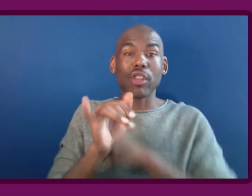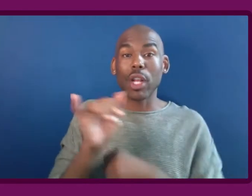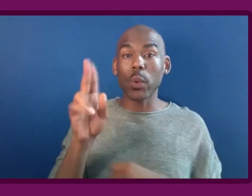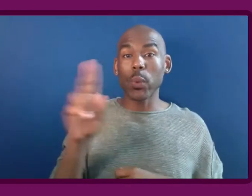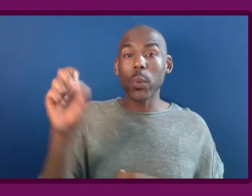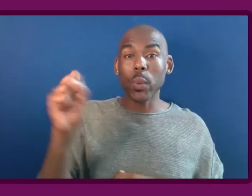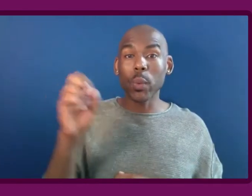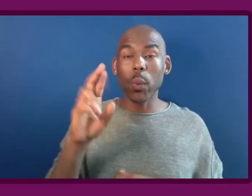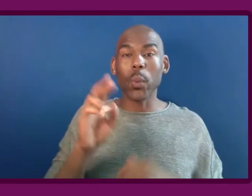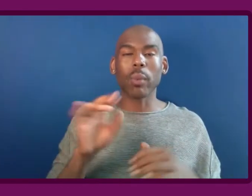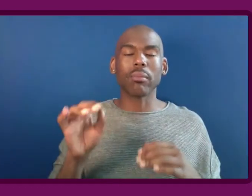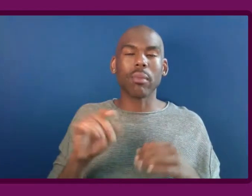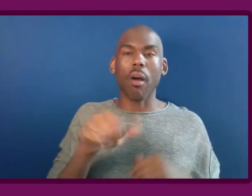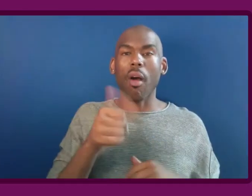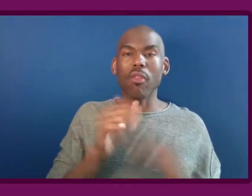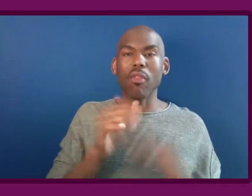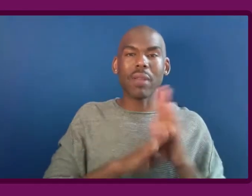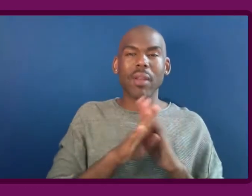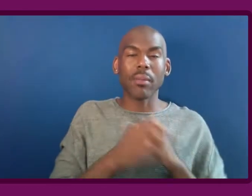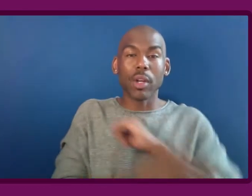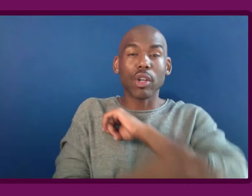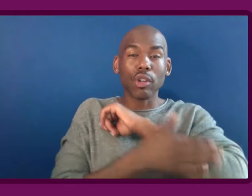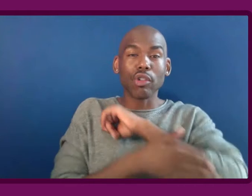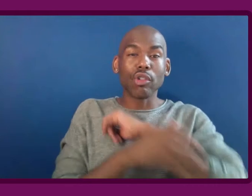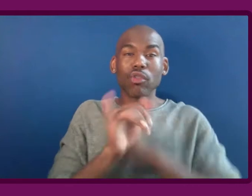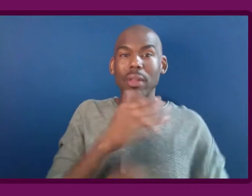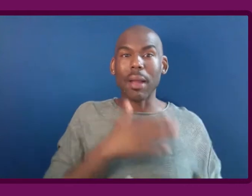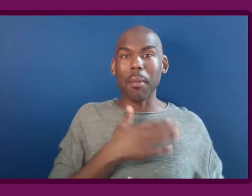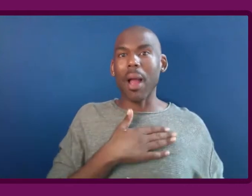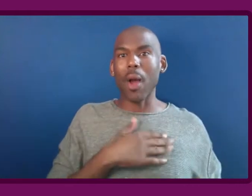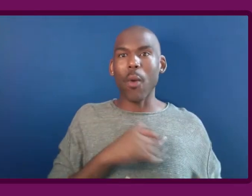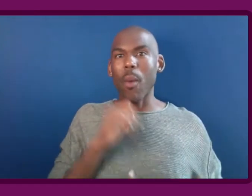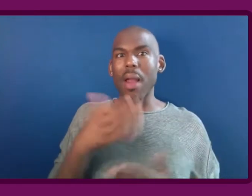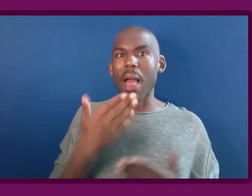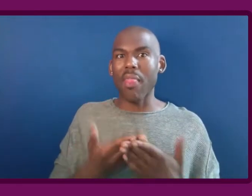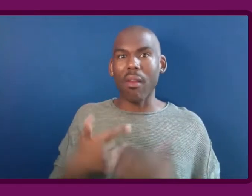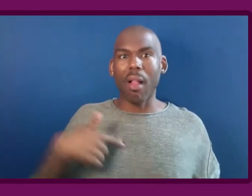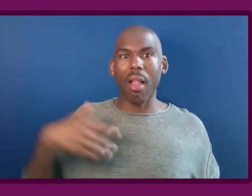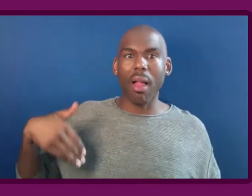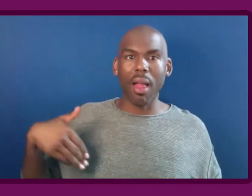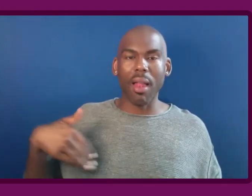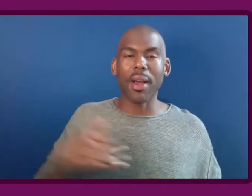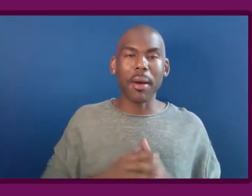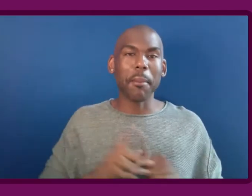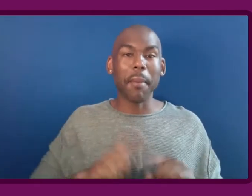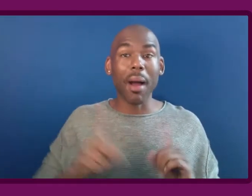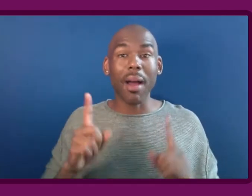the United States, or countries in development like mine or others. We're still not there, but